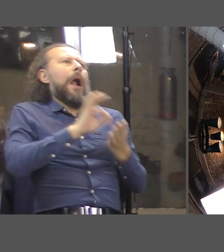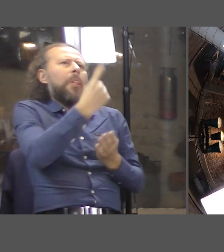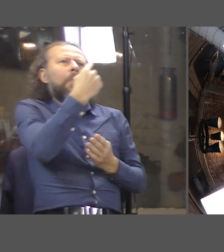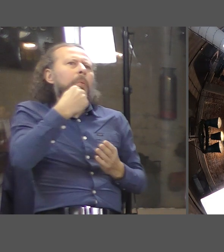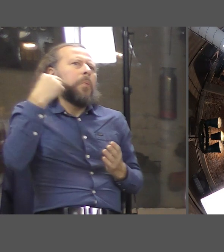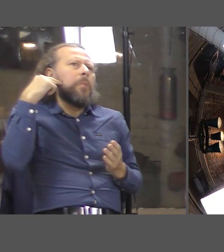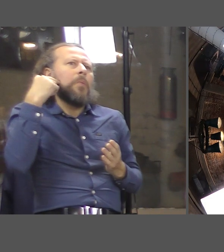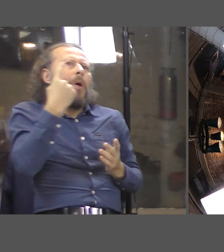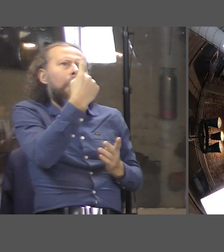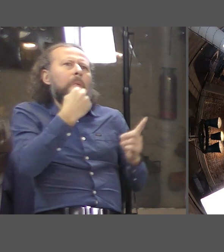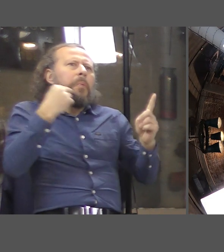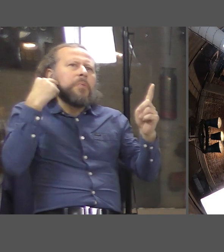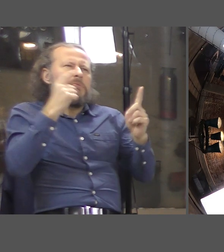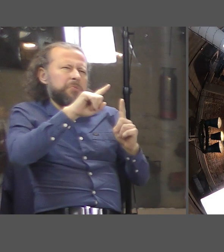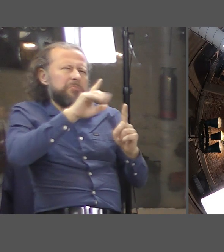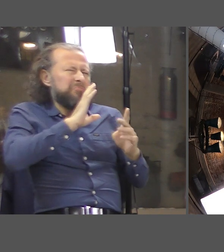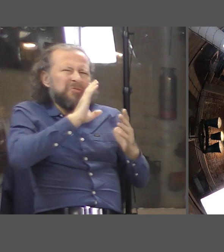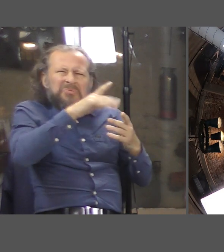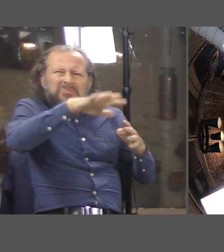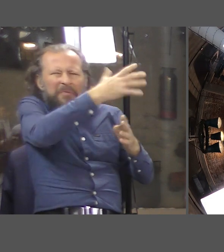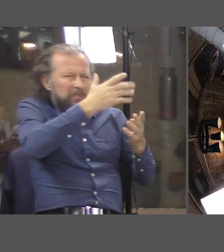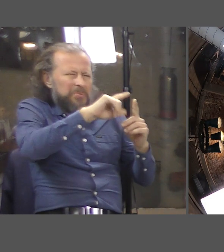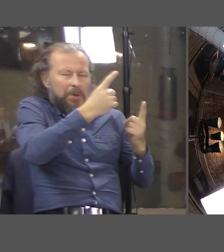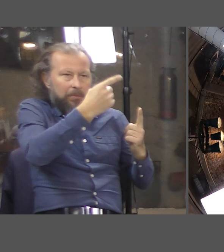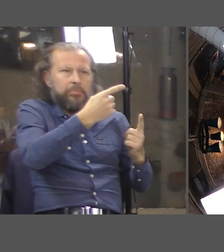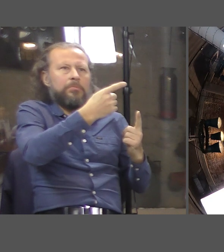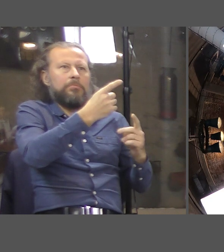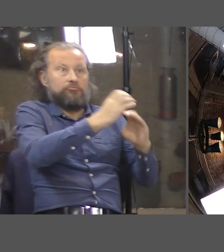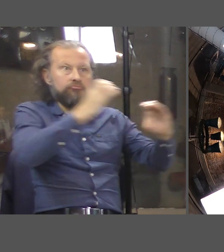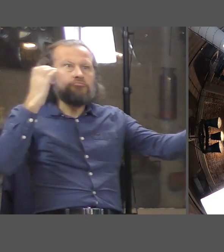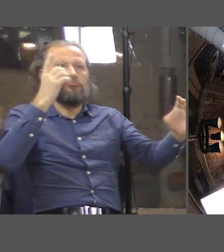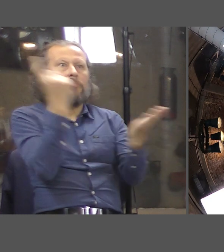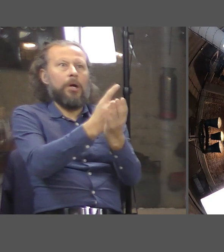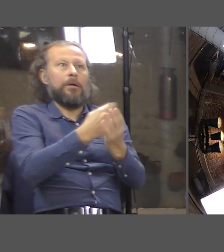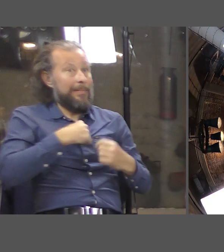One deaf person got that tir driving licence.